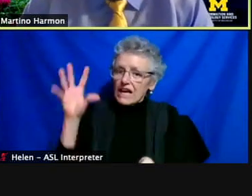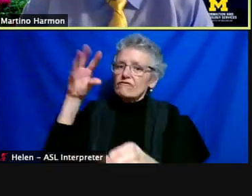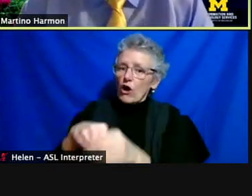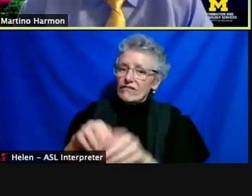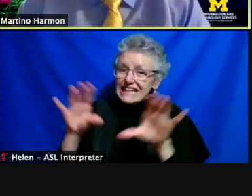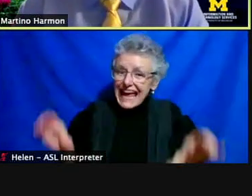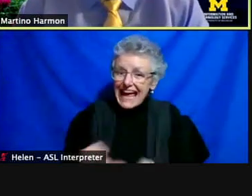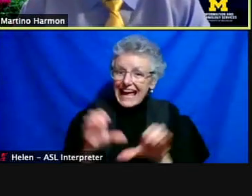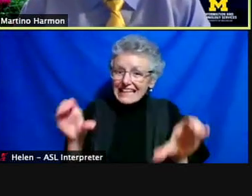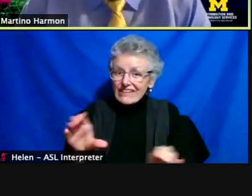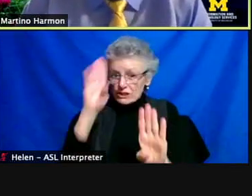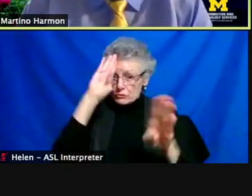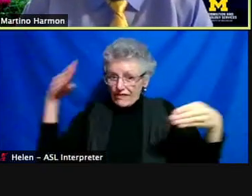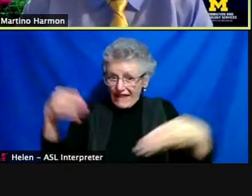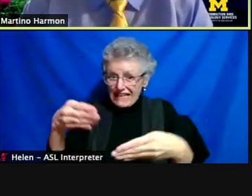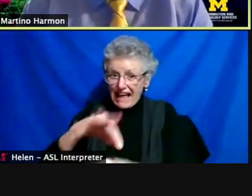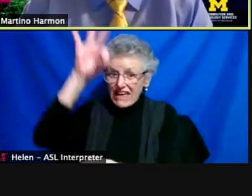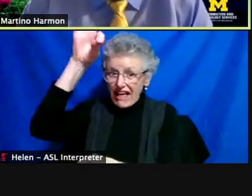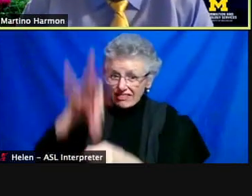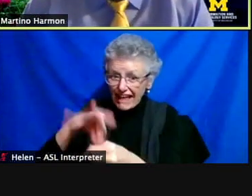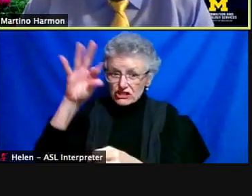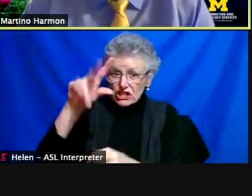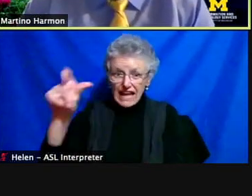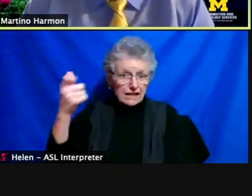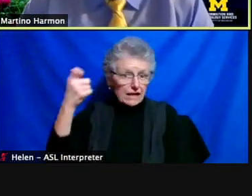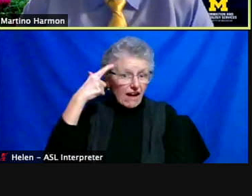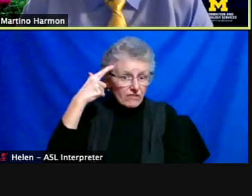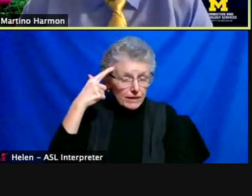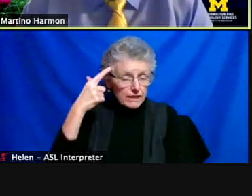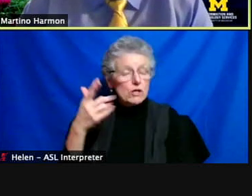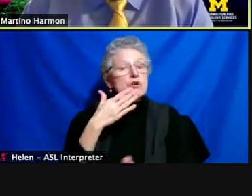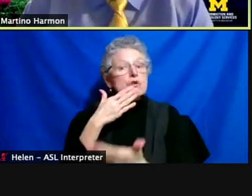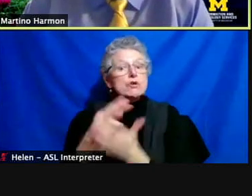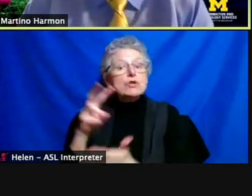around the election and governance. And the good news is that there are many events